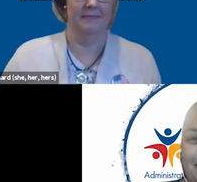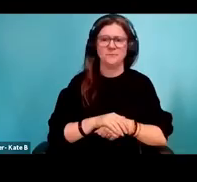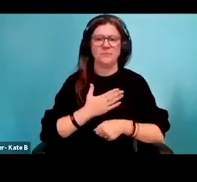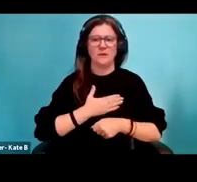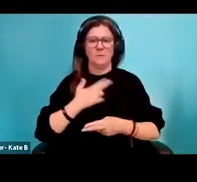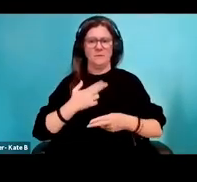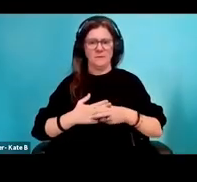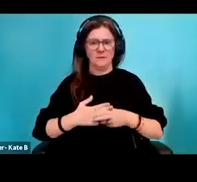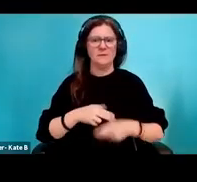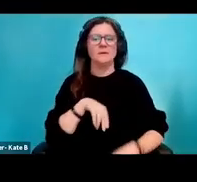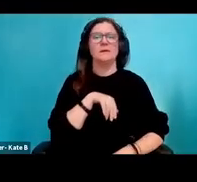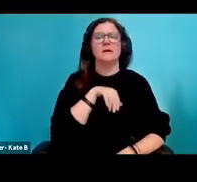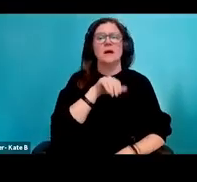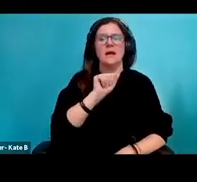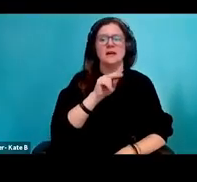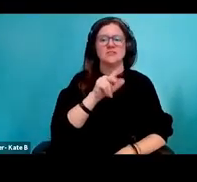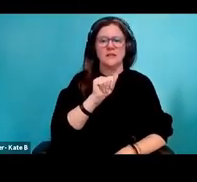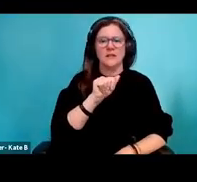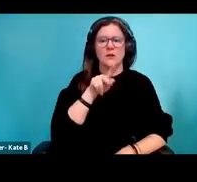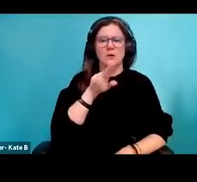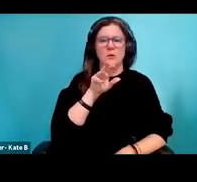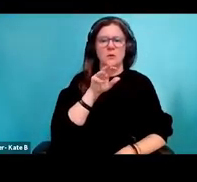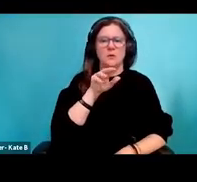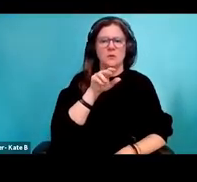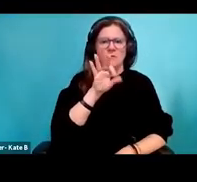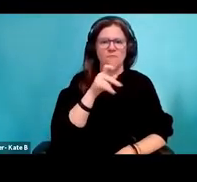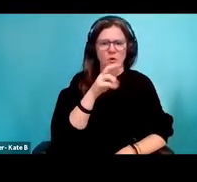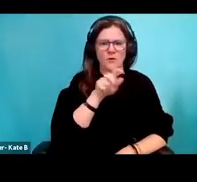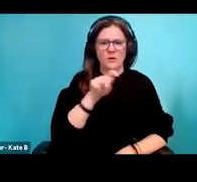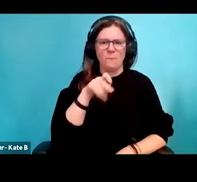is Dr. Anjali Forber-Pratt, and my pronouns are she/her/hers. I am honored to recently